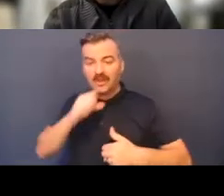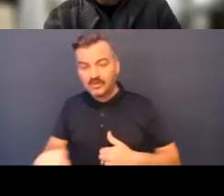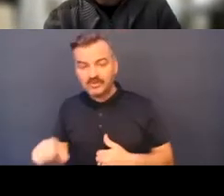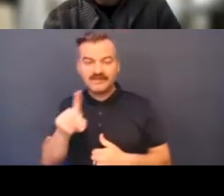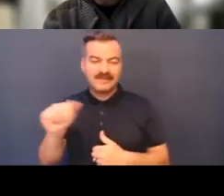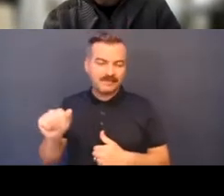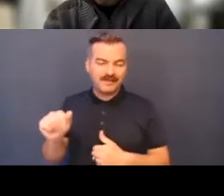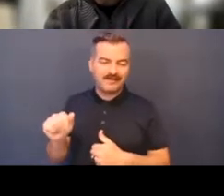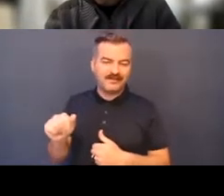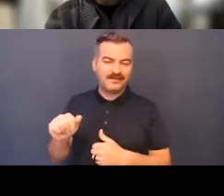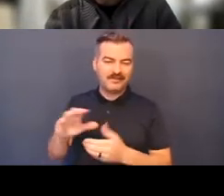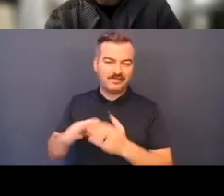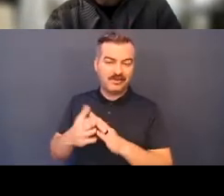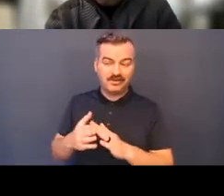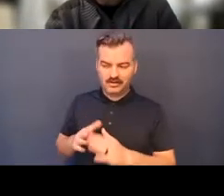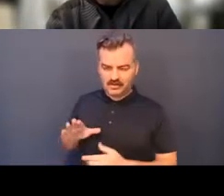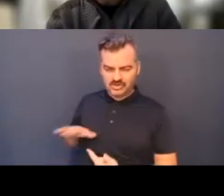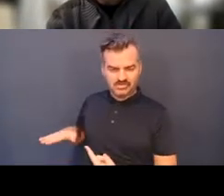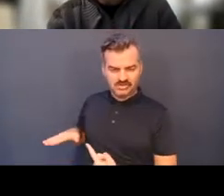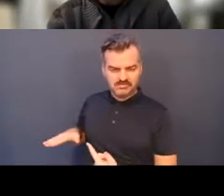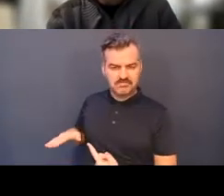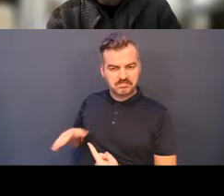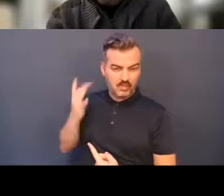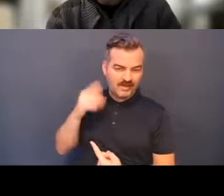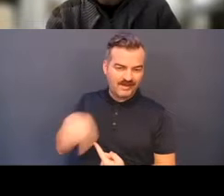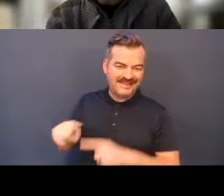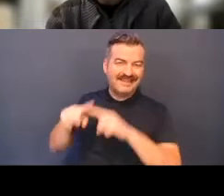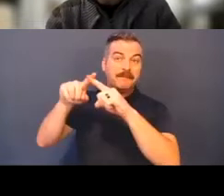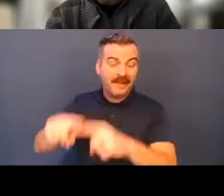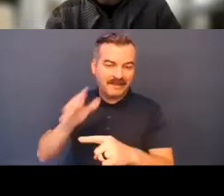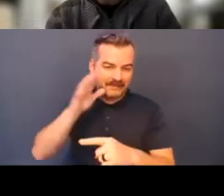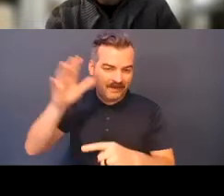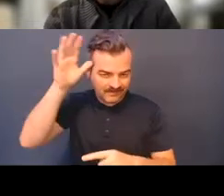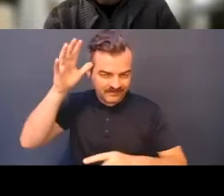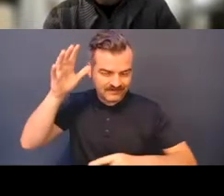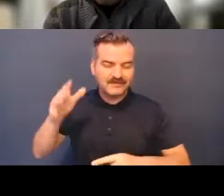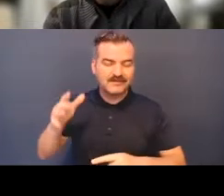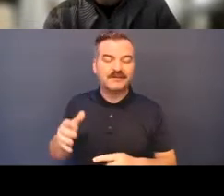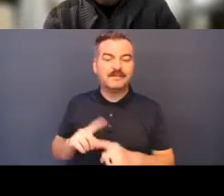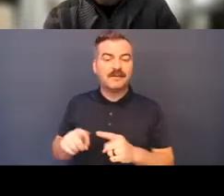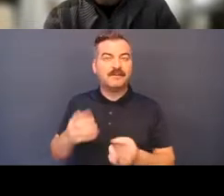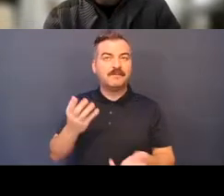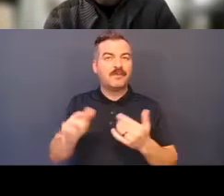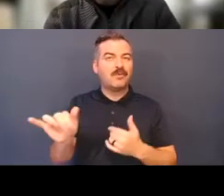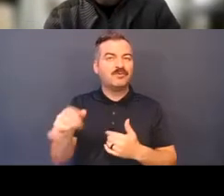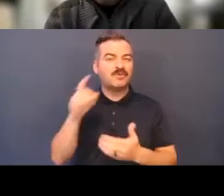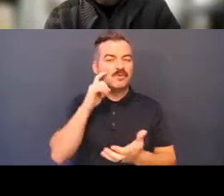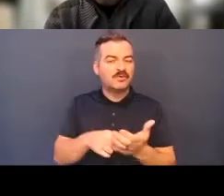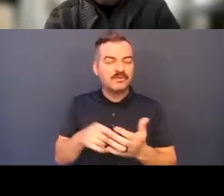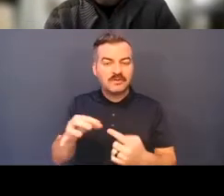the inclusion of children is notable here likely due to their dependence upon parents and caregivers, we might also not that 15:35:57 that special needs populations are